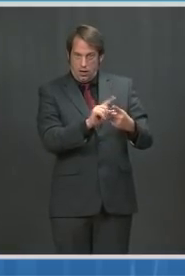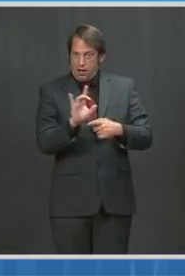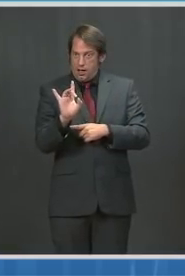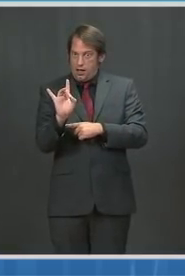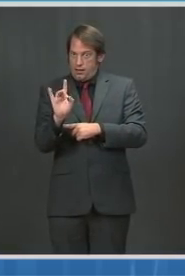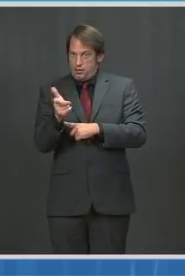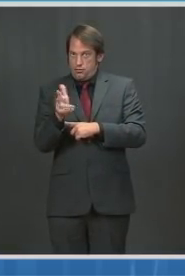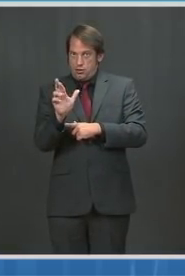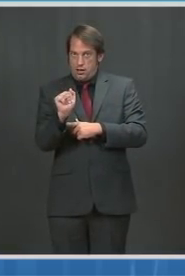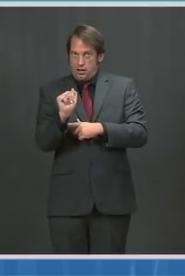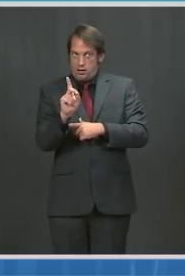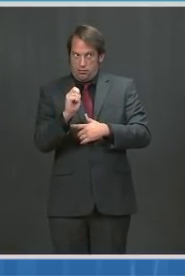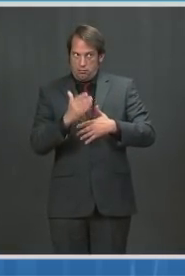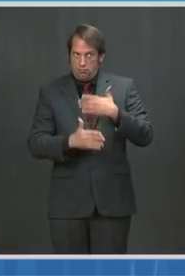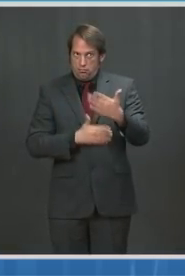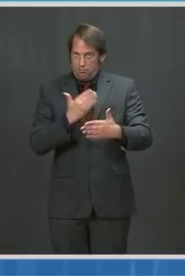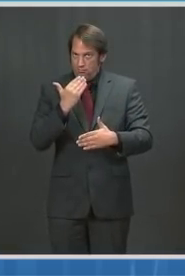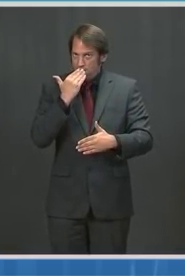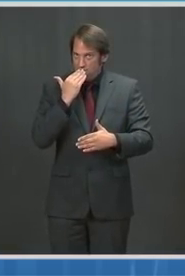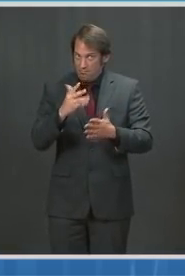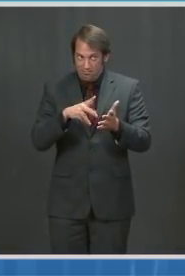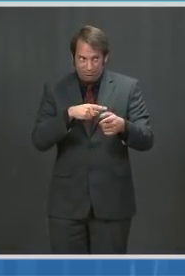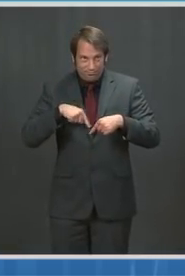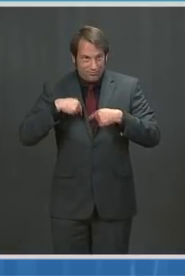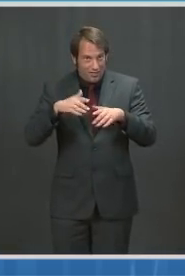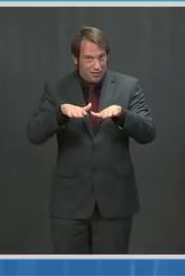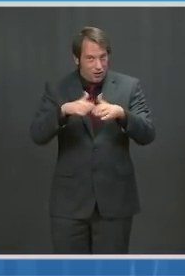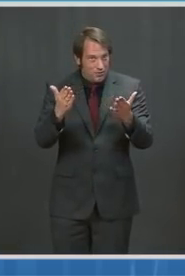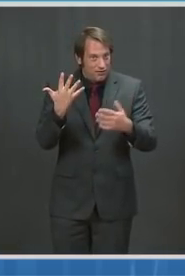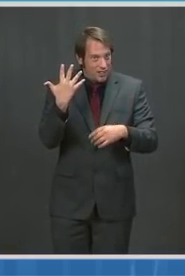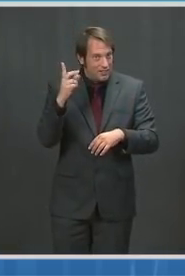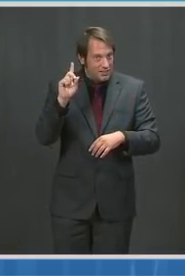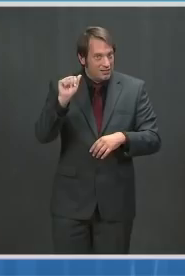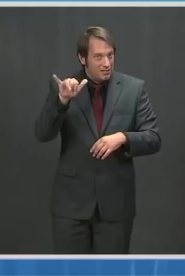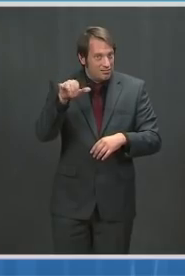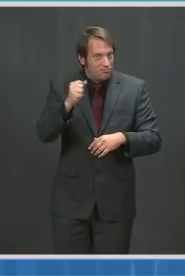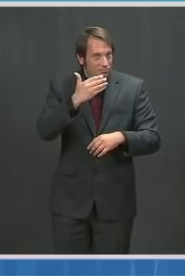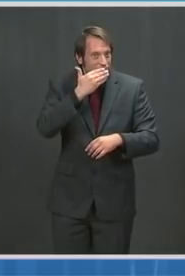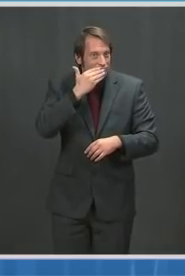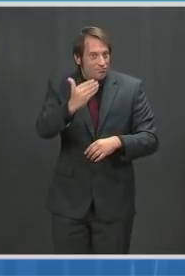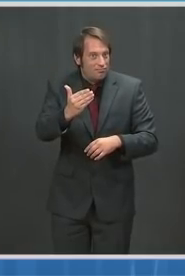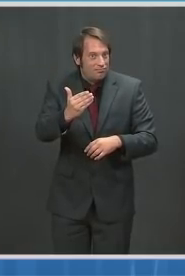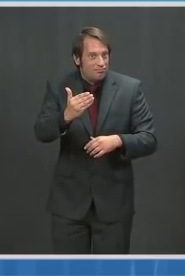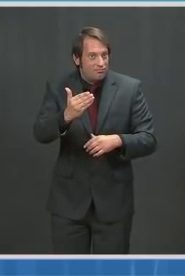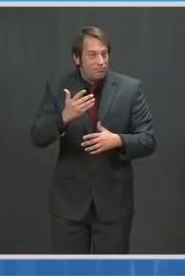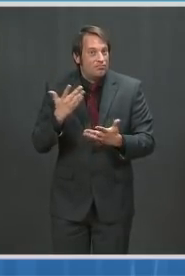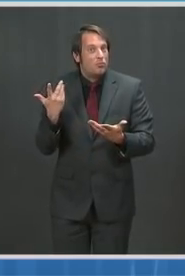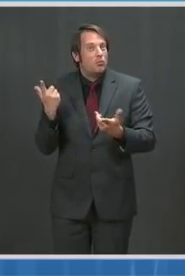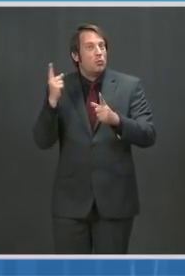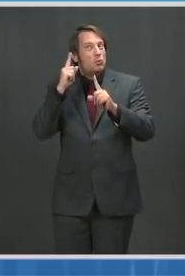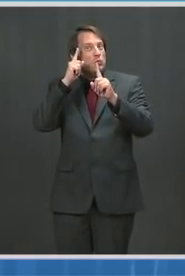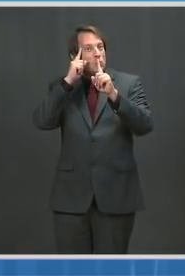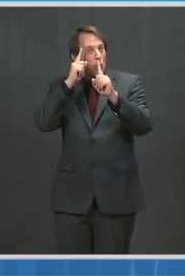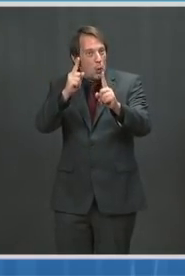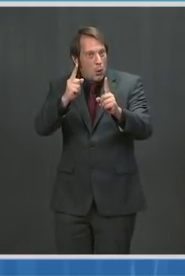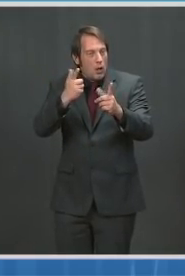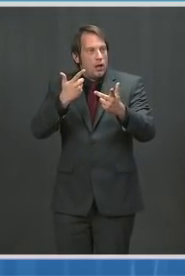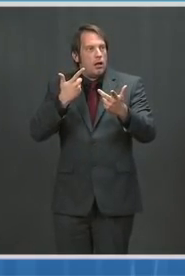And in the final piece of good news: To help meet our goal of ensuring Americans have a vaccine site within five miles of where they live,